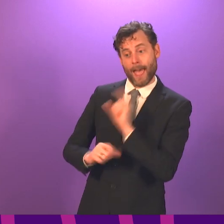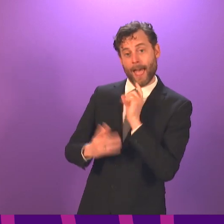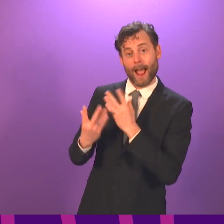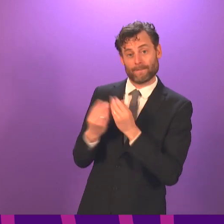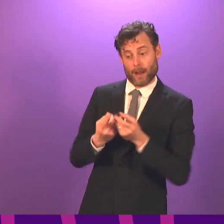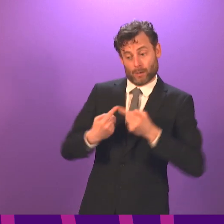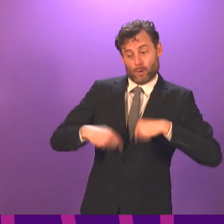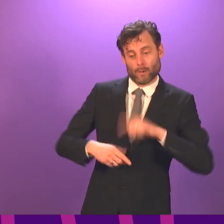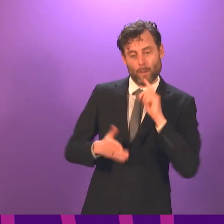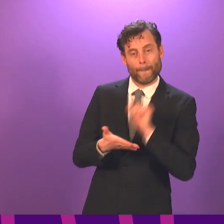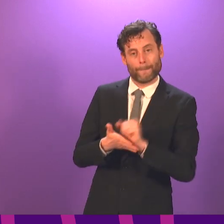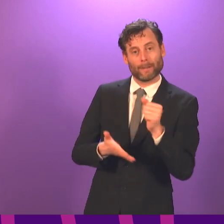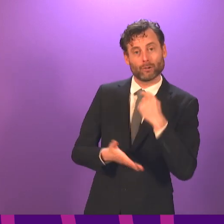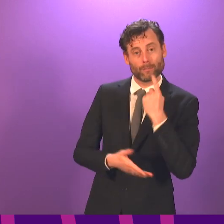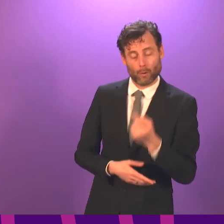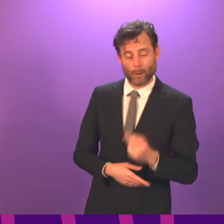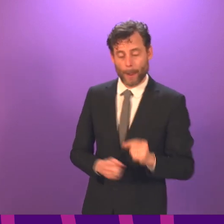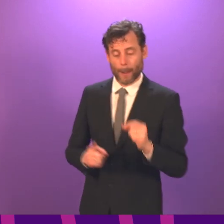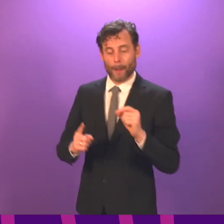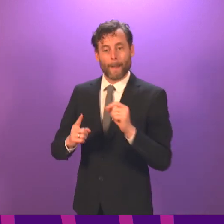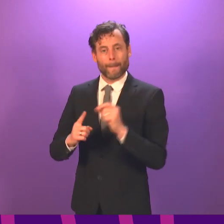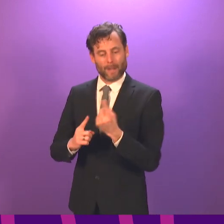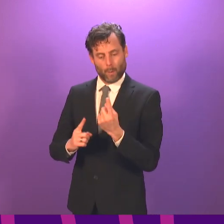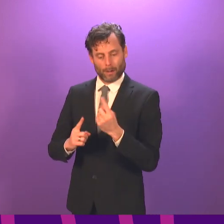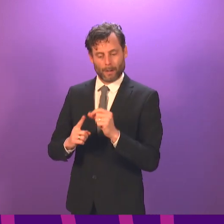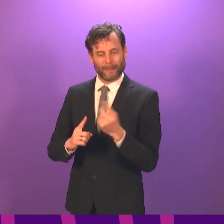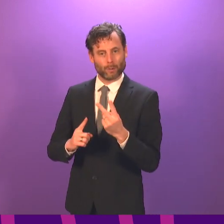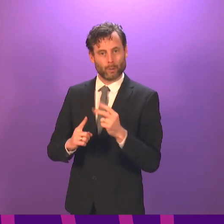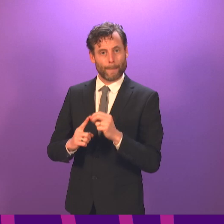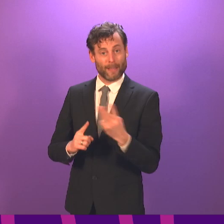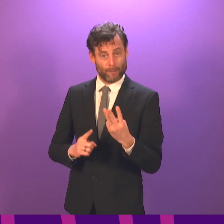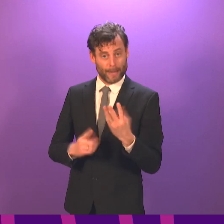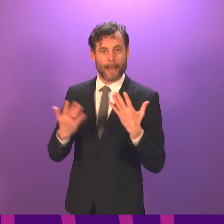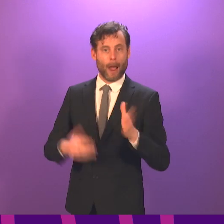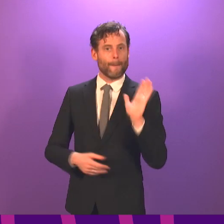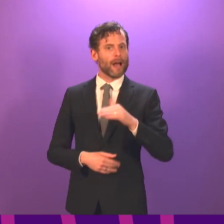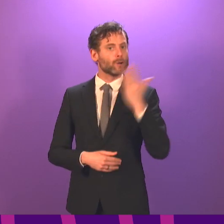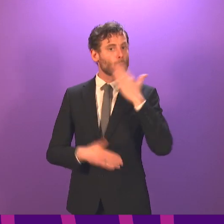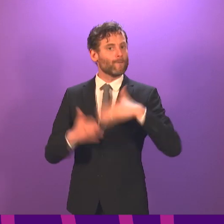Children in primaries 1 to 3 are already back at school full time. We continue to monitor